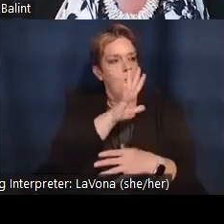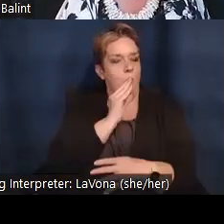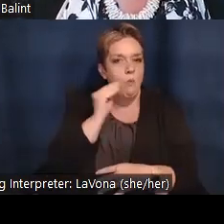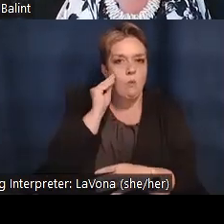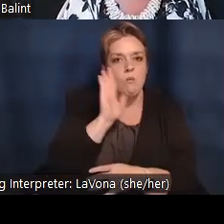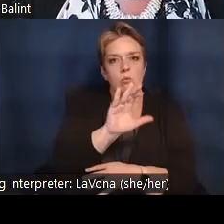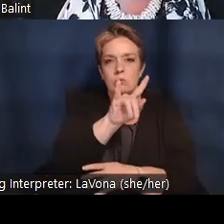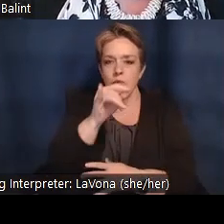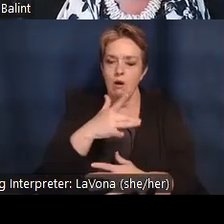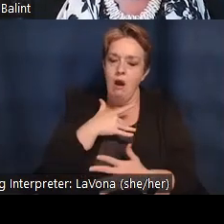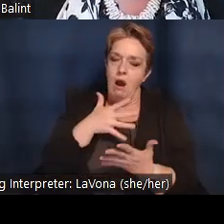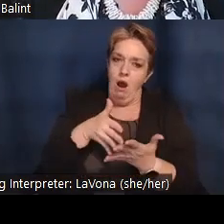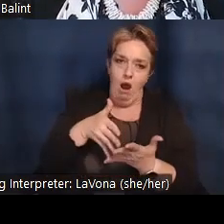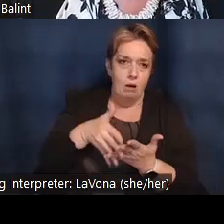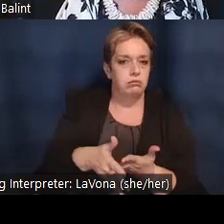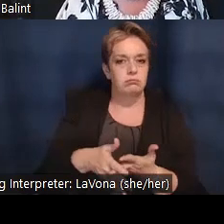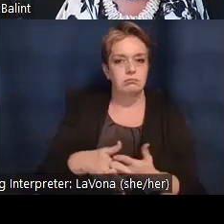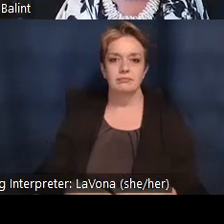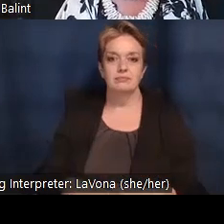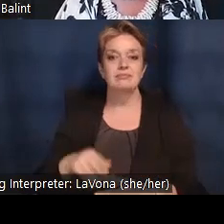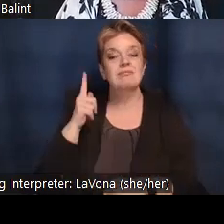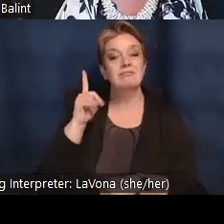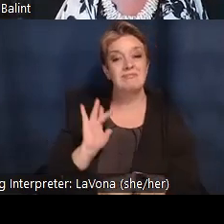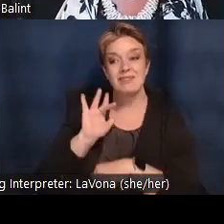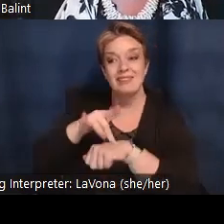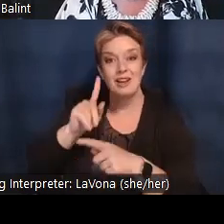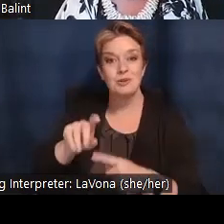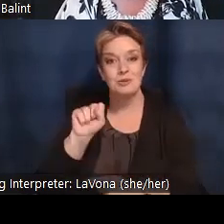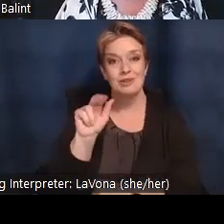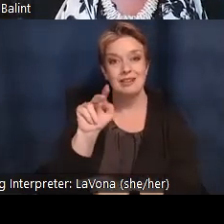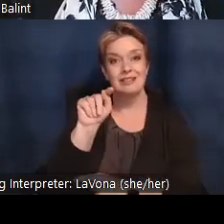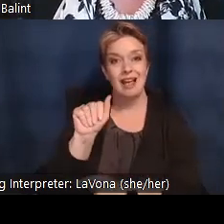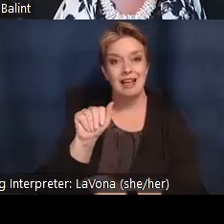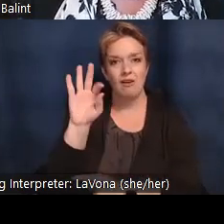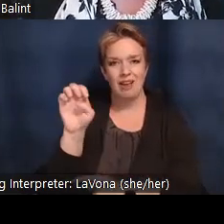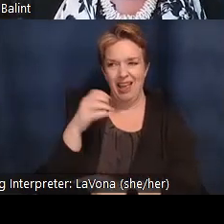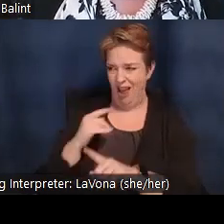A visit to Santa Fe, though, is also the opportunity to learn about other artists who were drawn to New Mexico